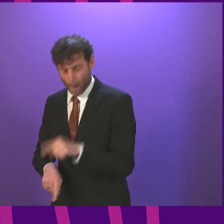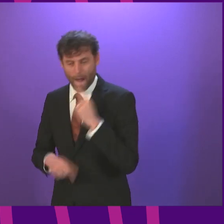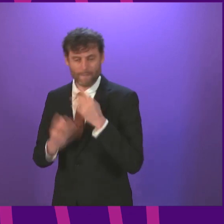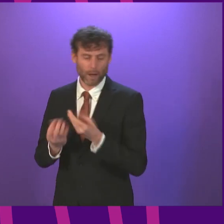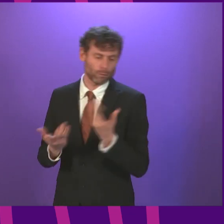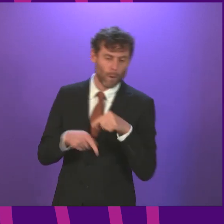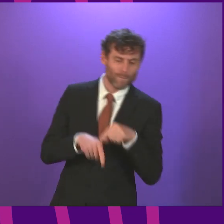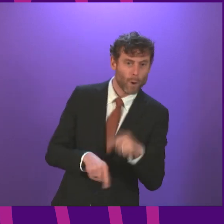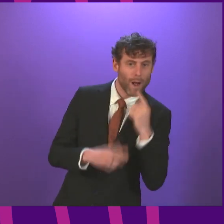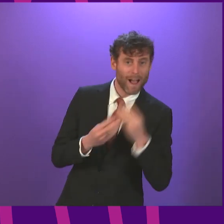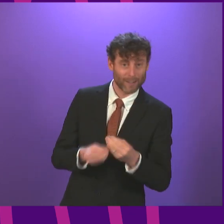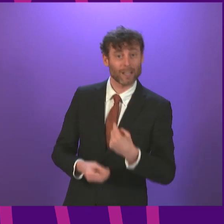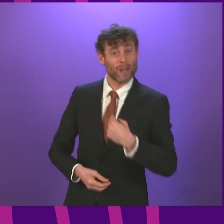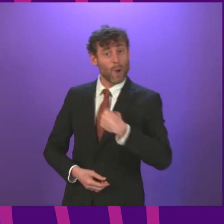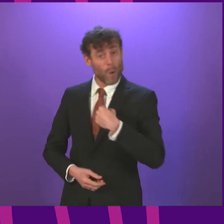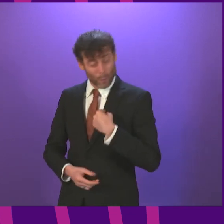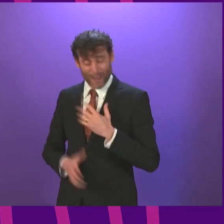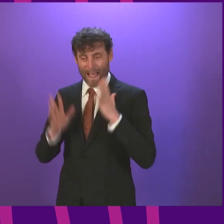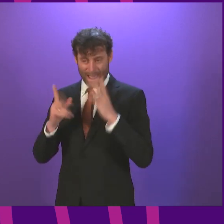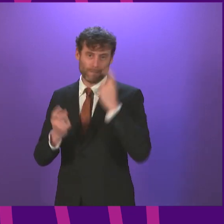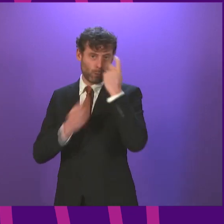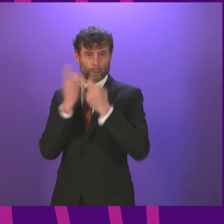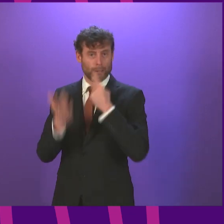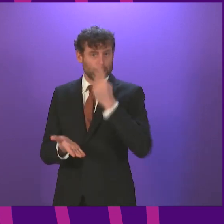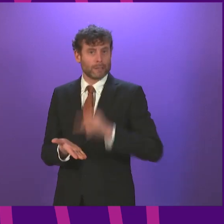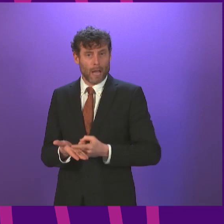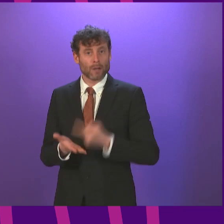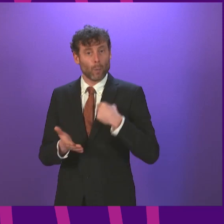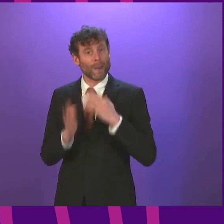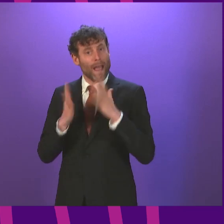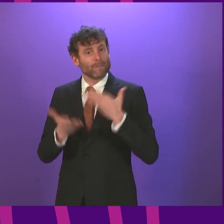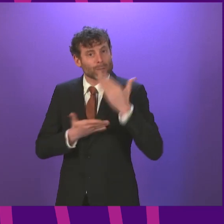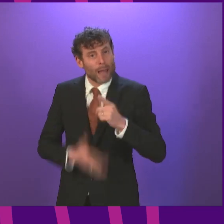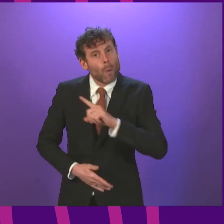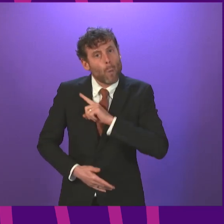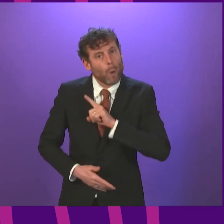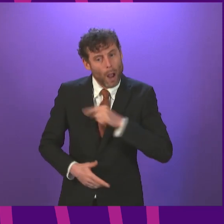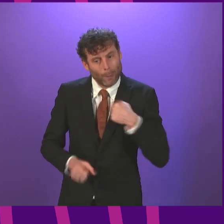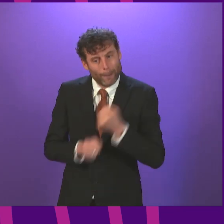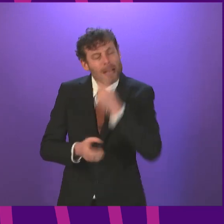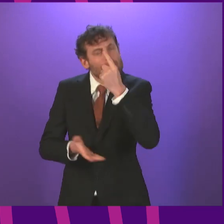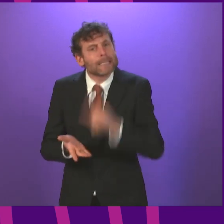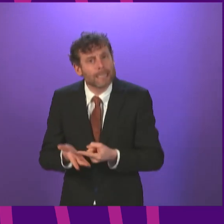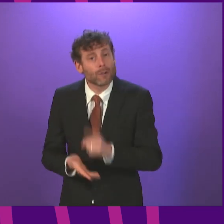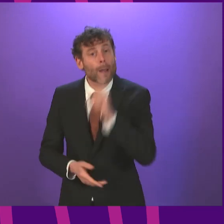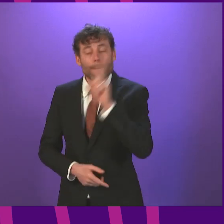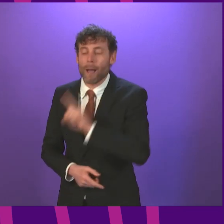ministers are duty bound to base our decisions, and what happened later in December that led